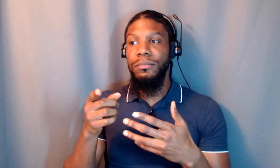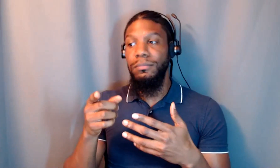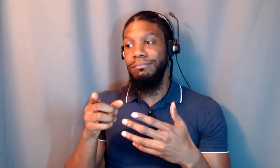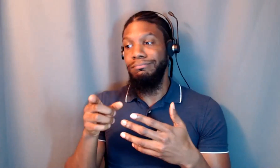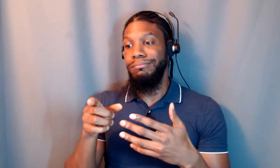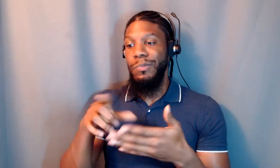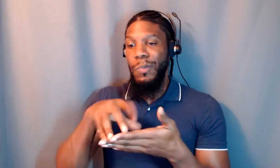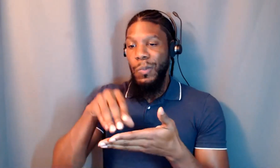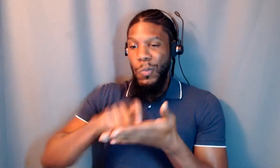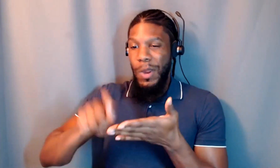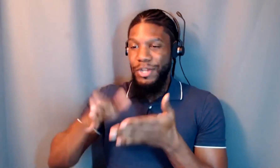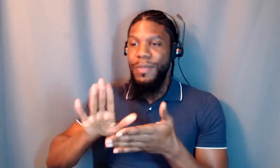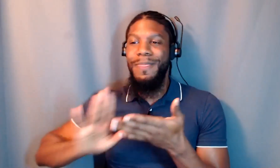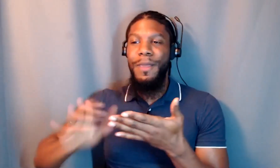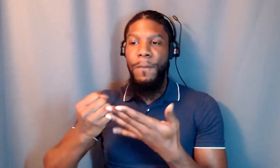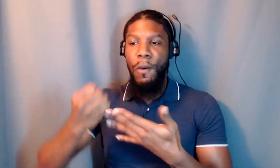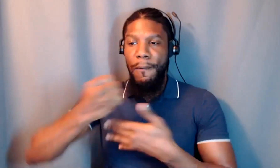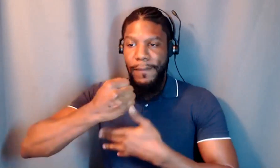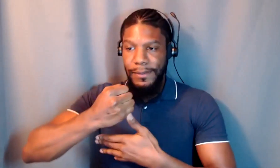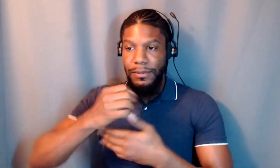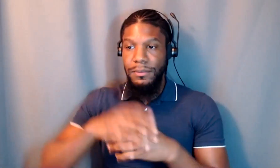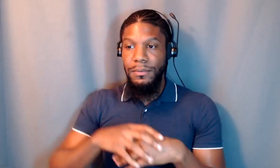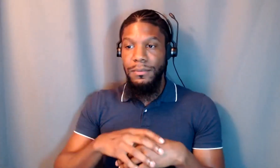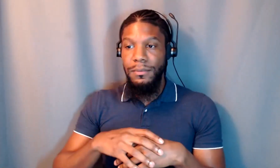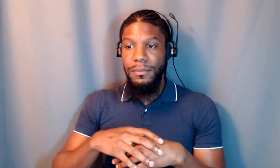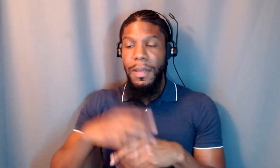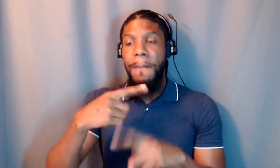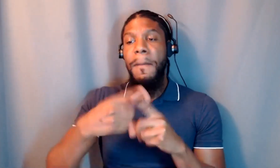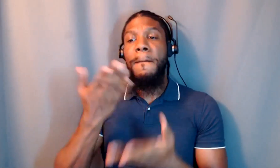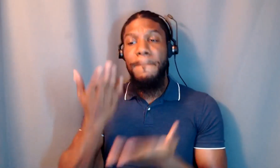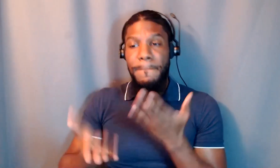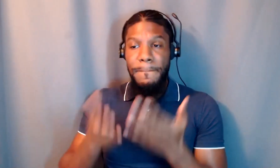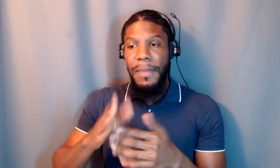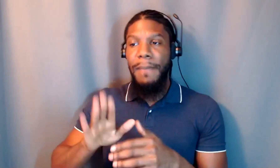or wanted looked at as well as maybe the assignment sheet taking that into consideration